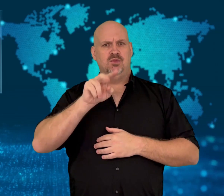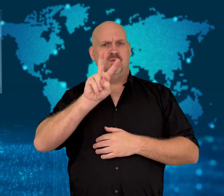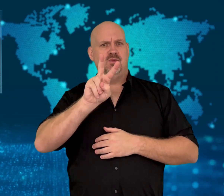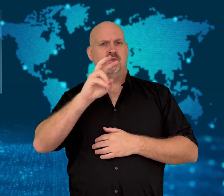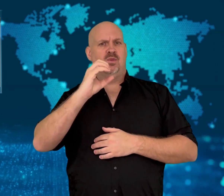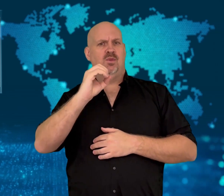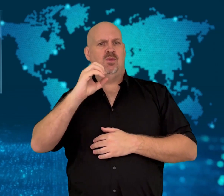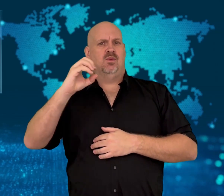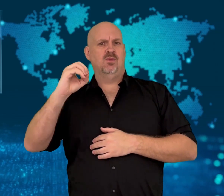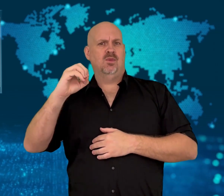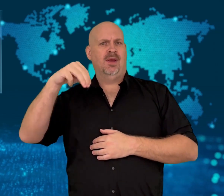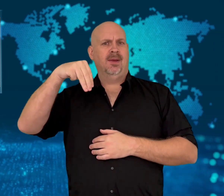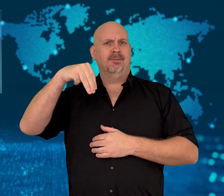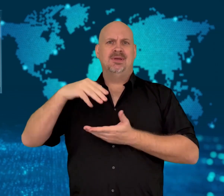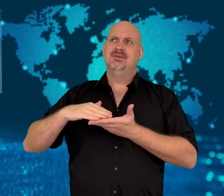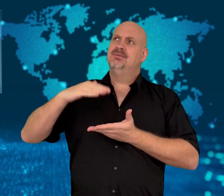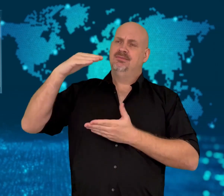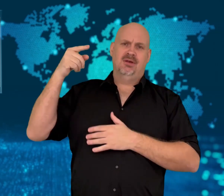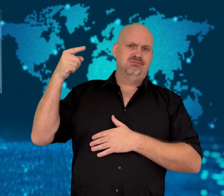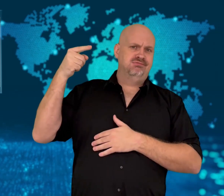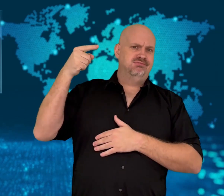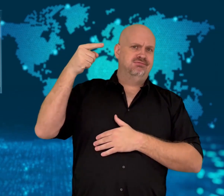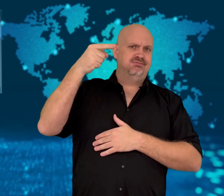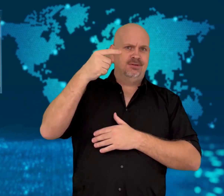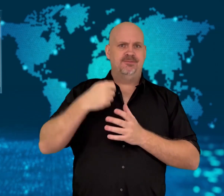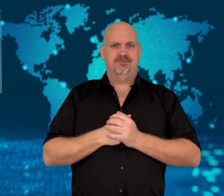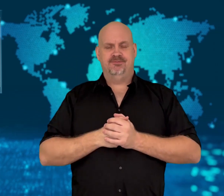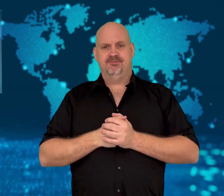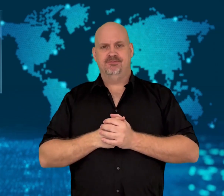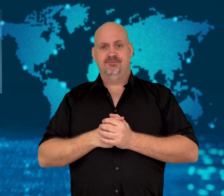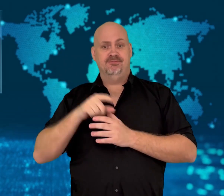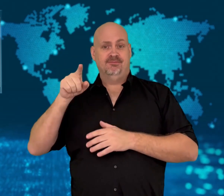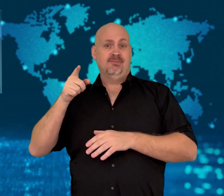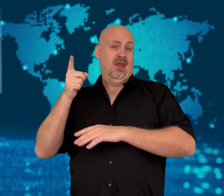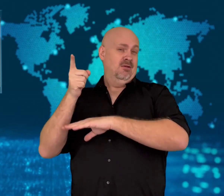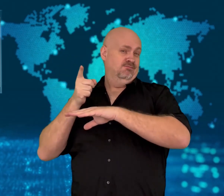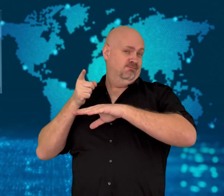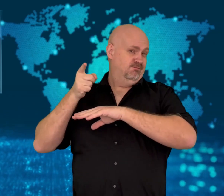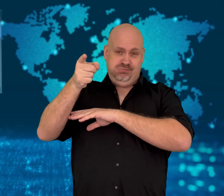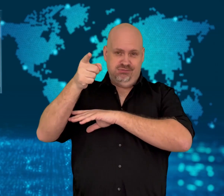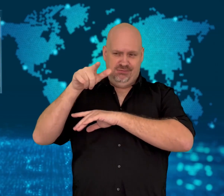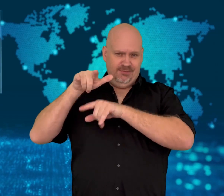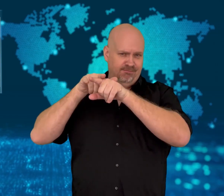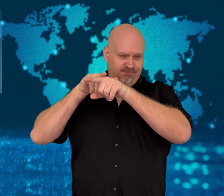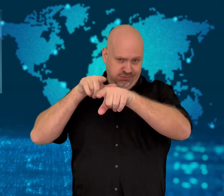It was flying at about 12,200 meters above the ground.